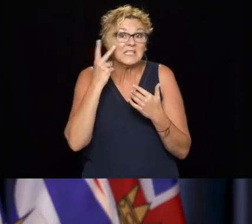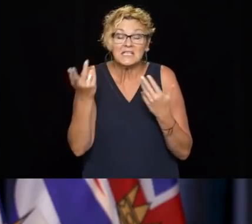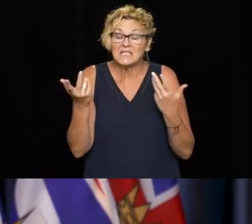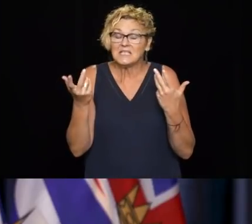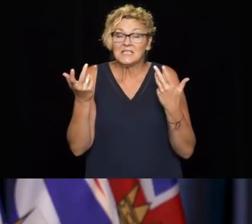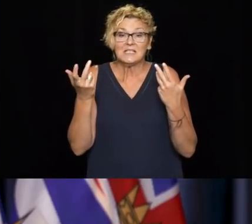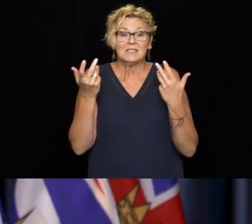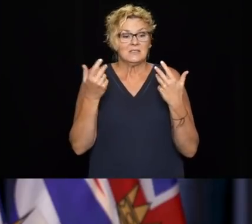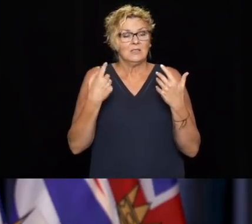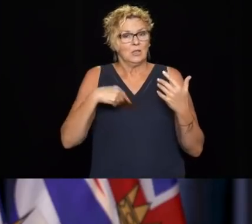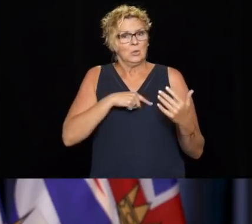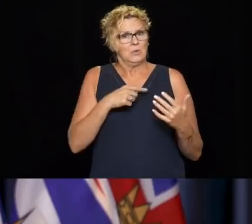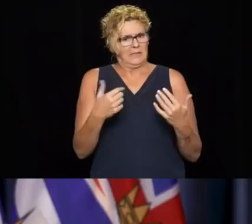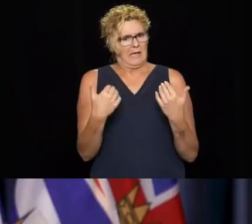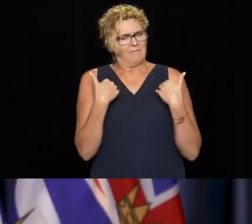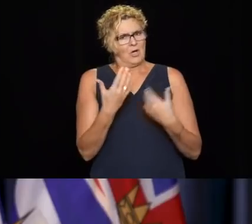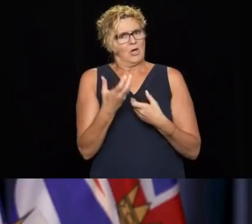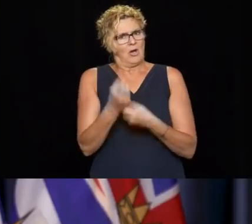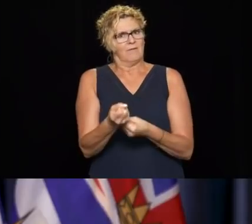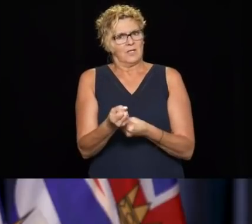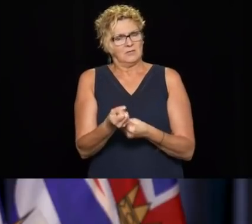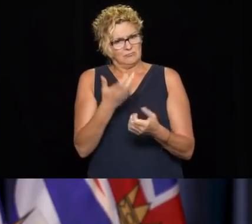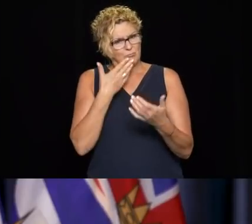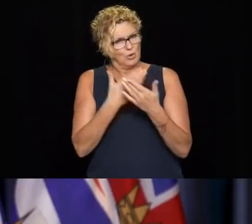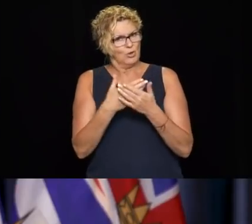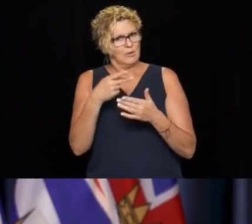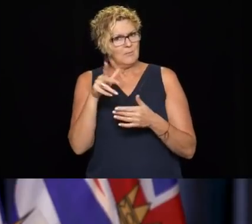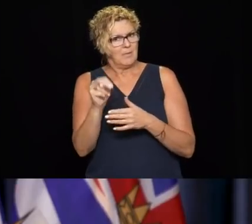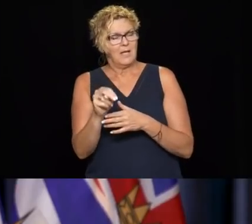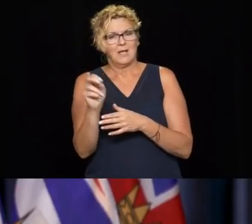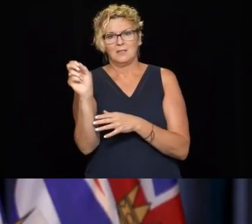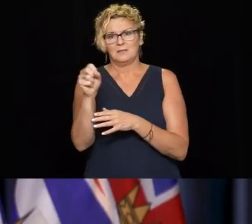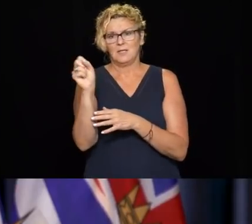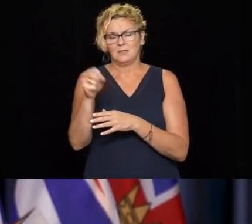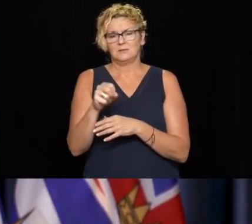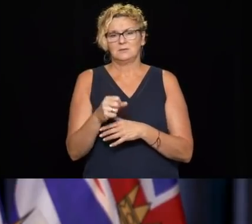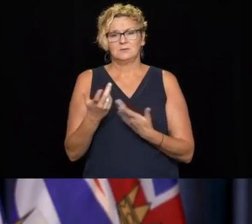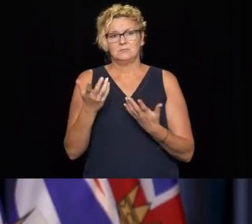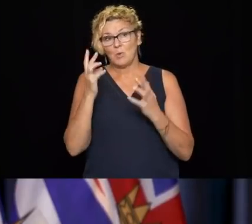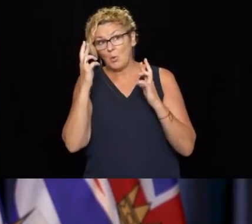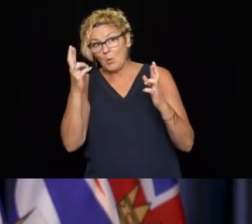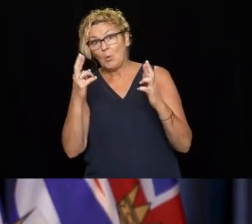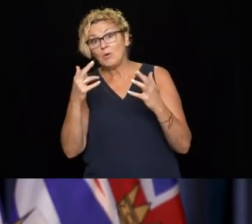and everyone in between, has done extraordinary work. We are adding to that today and at the end, we